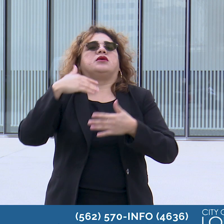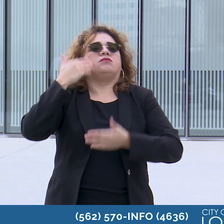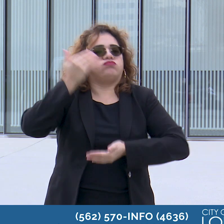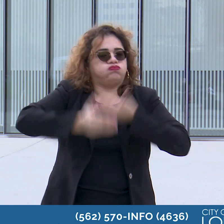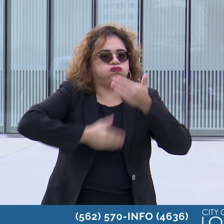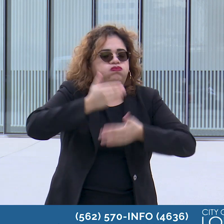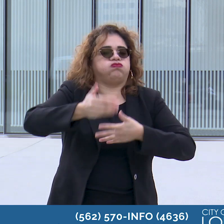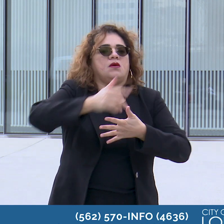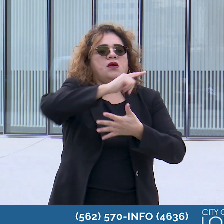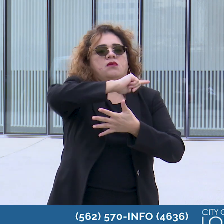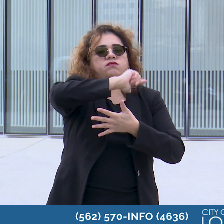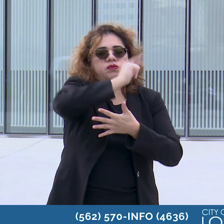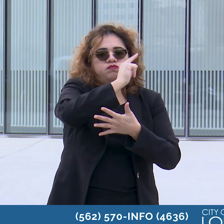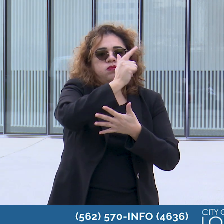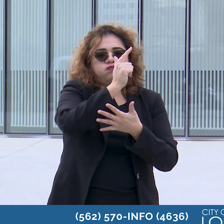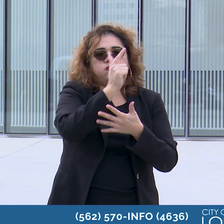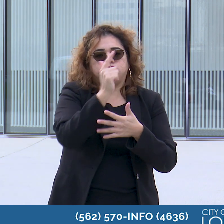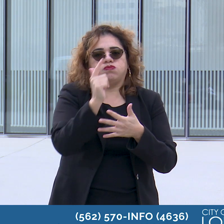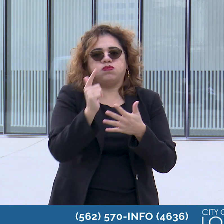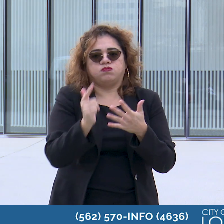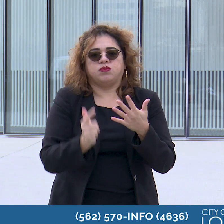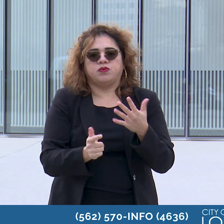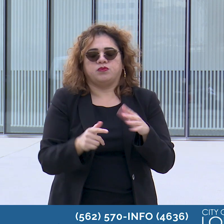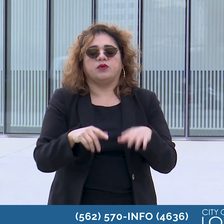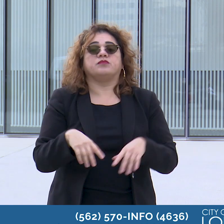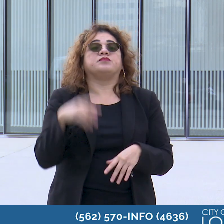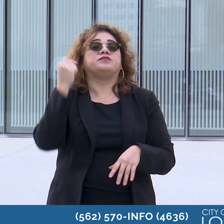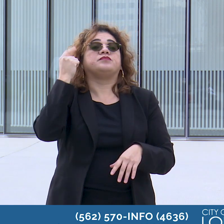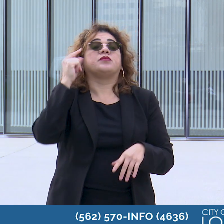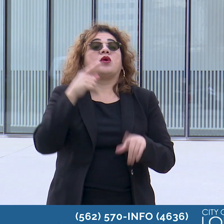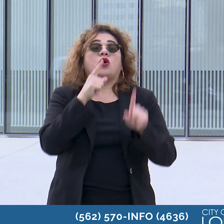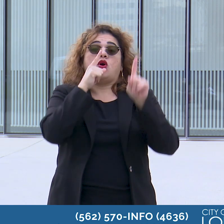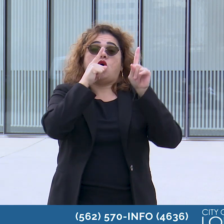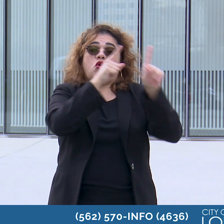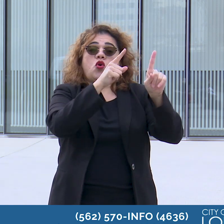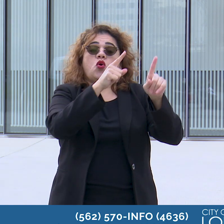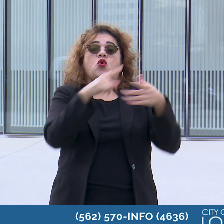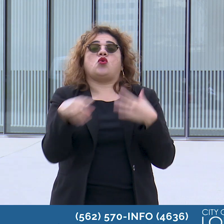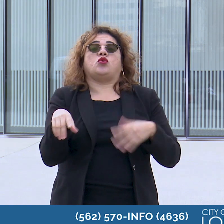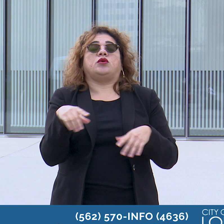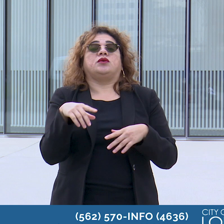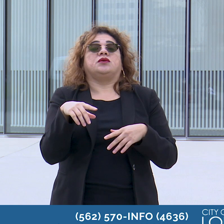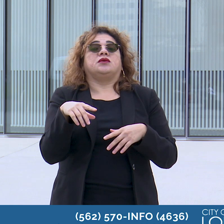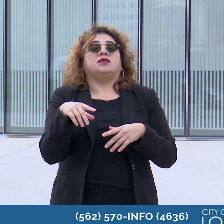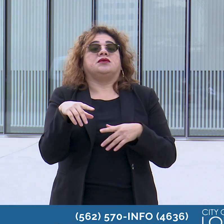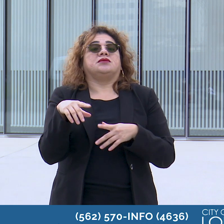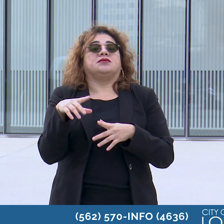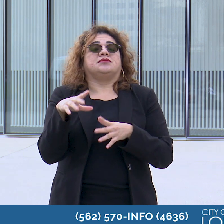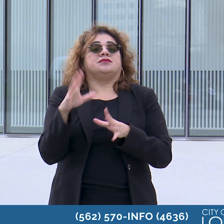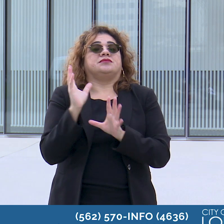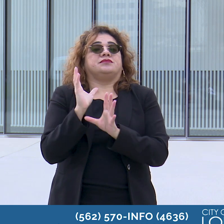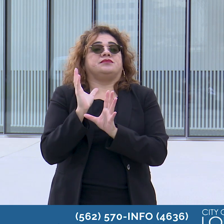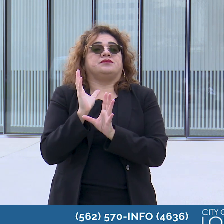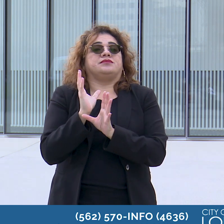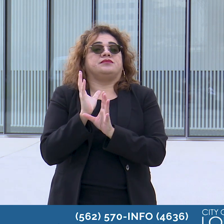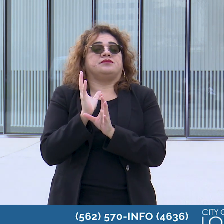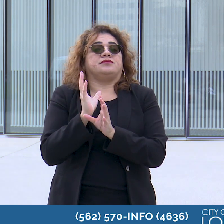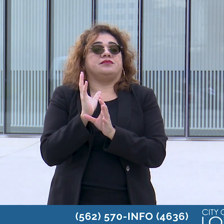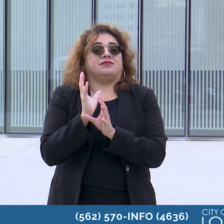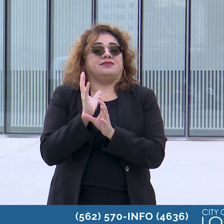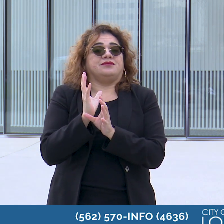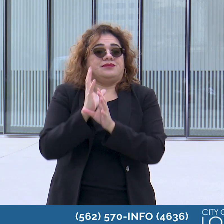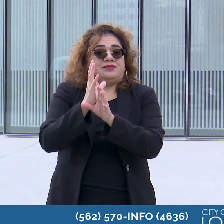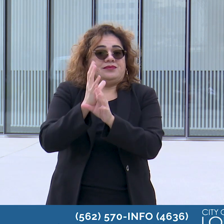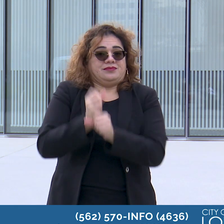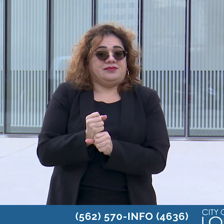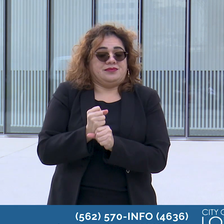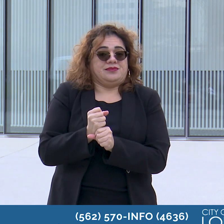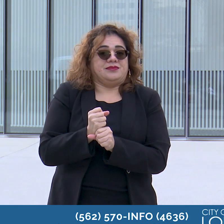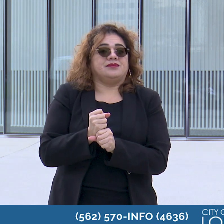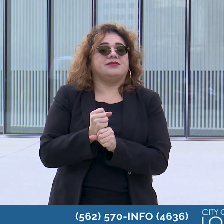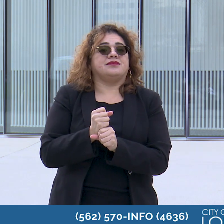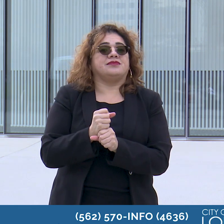We hope that also early in 2021 we'll also be getting to the second part of that group